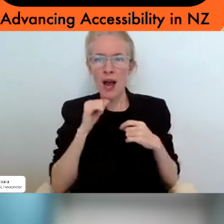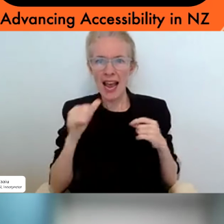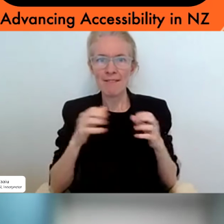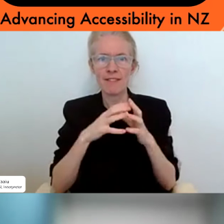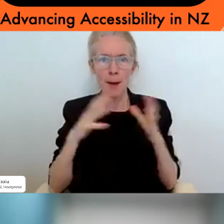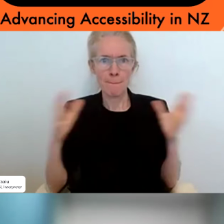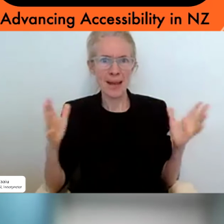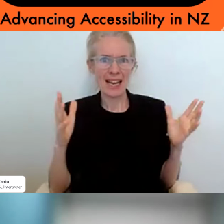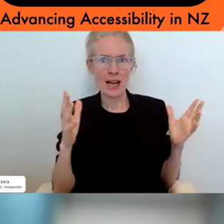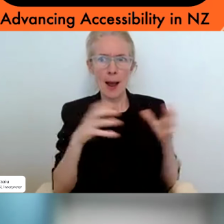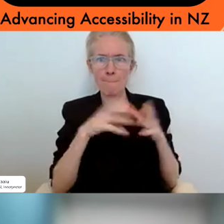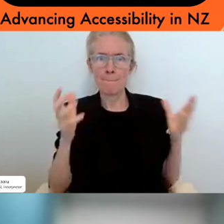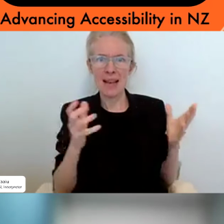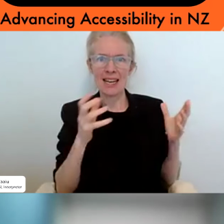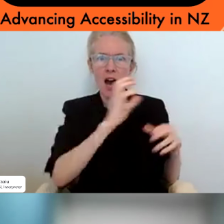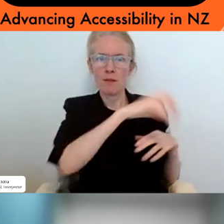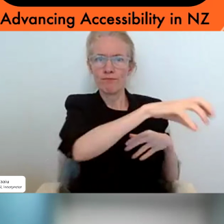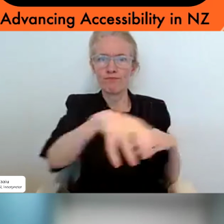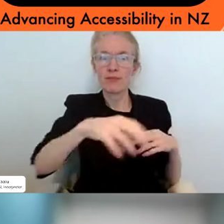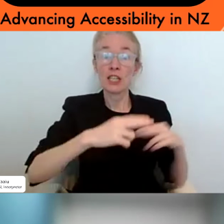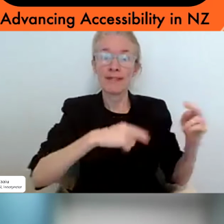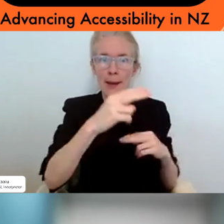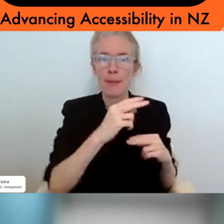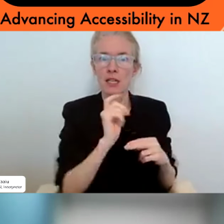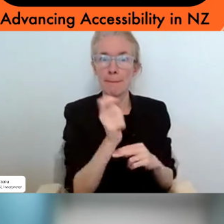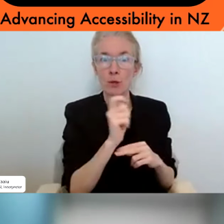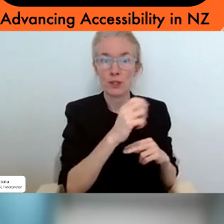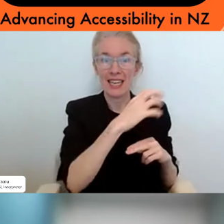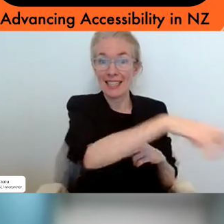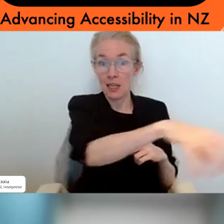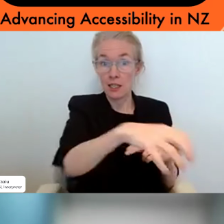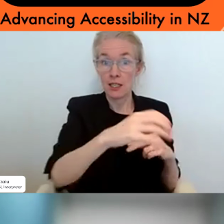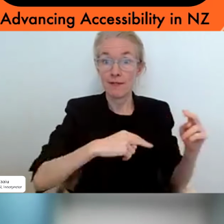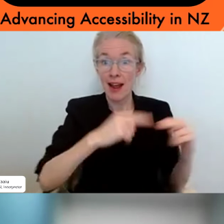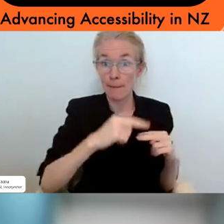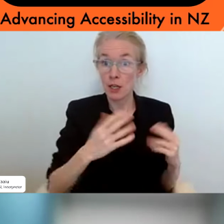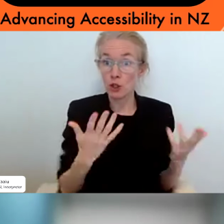is a question from me, if any of you on the panel know, the woman